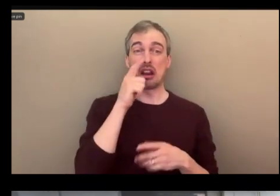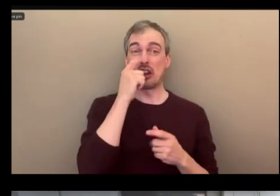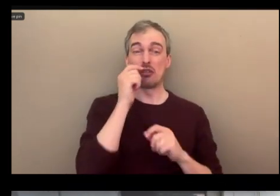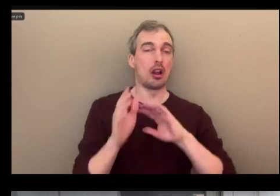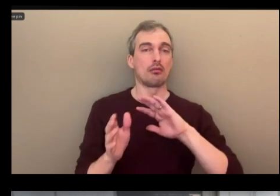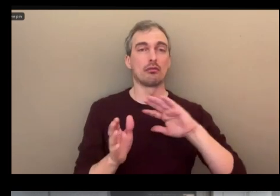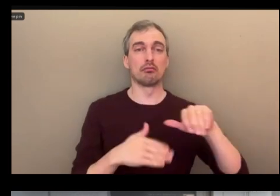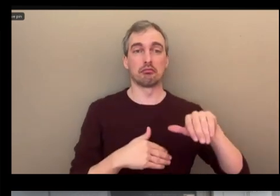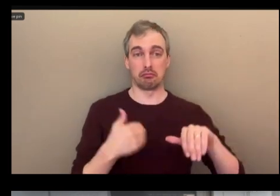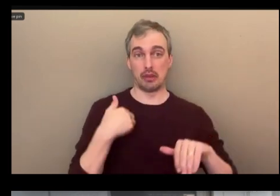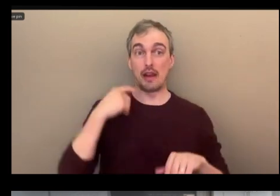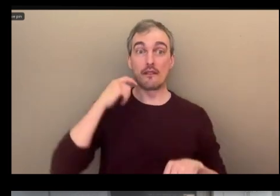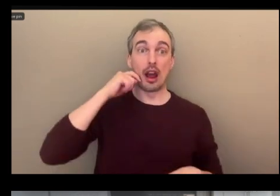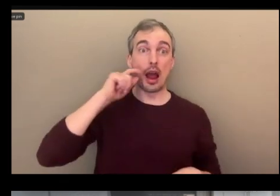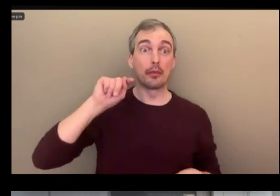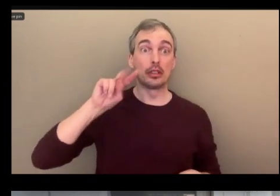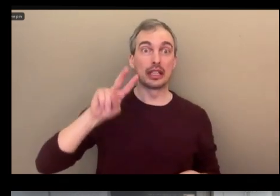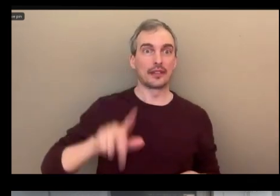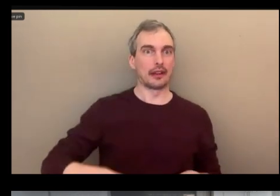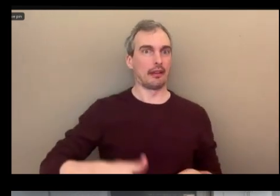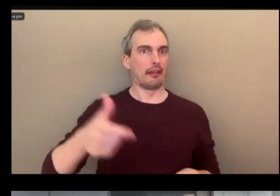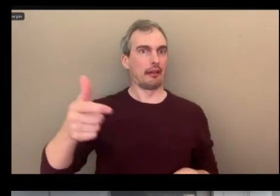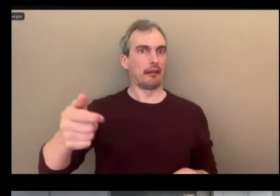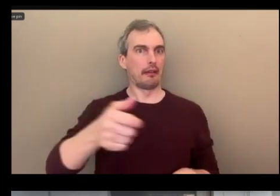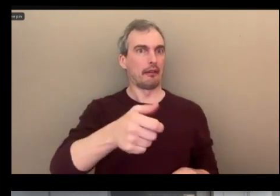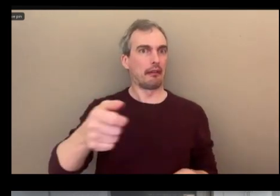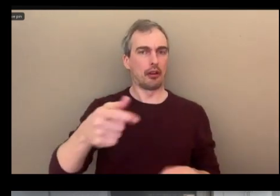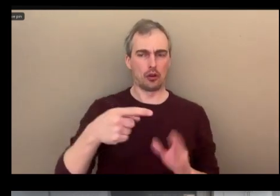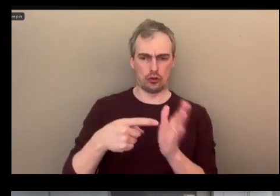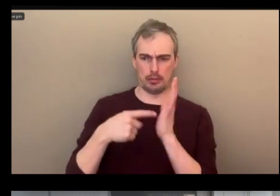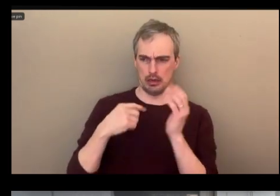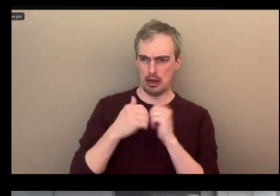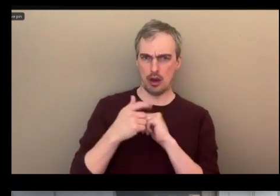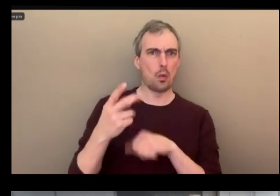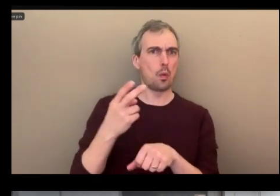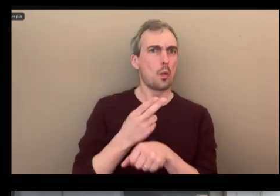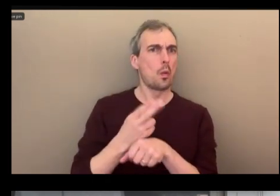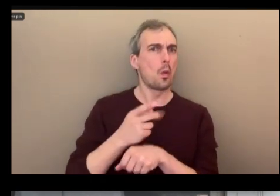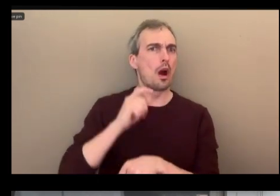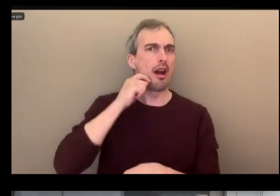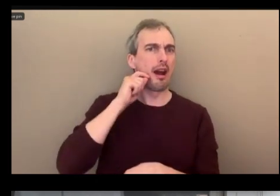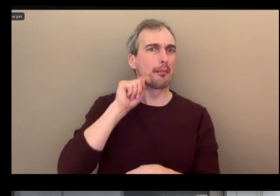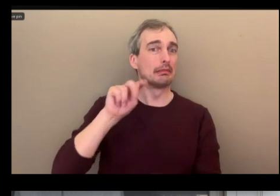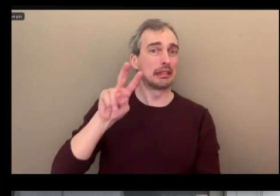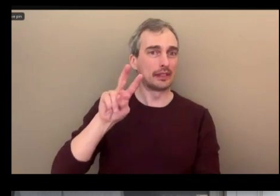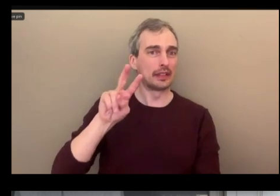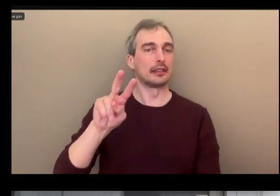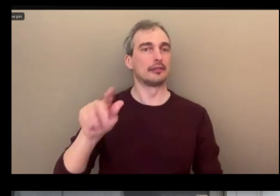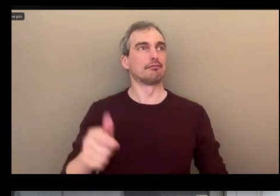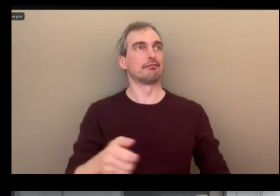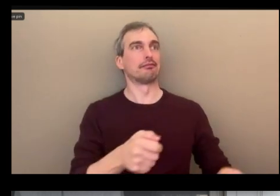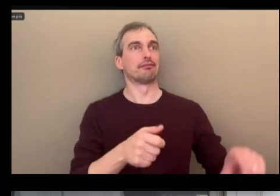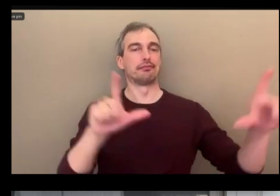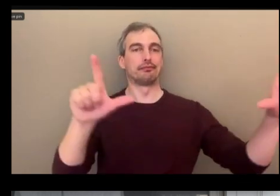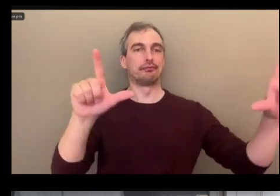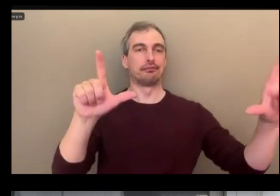Show me how you're using your Apple TV on our Fios network. We can do that.